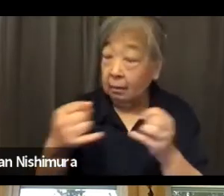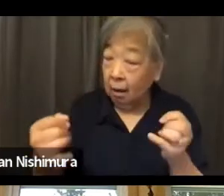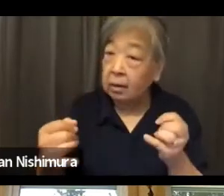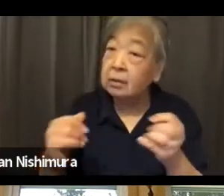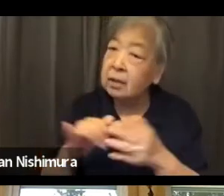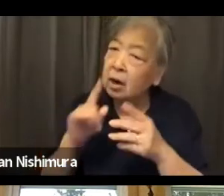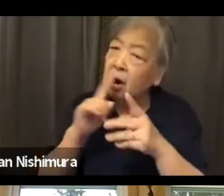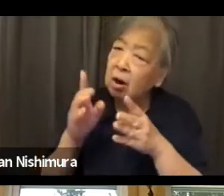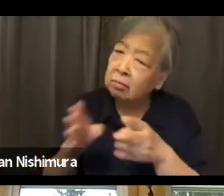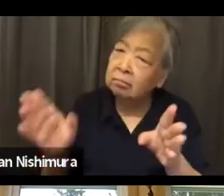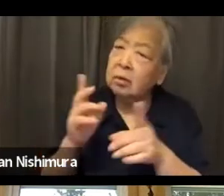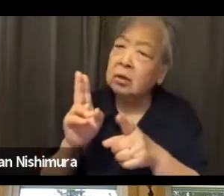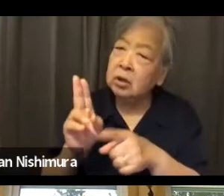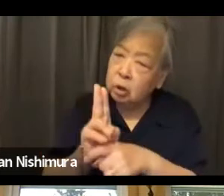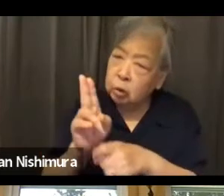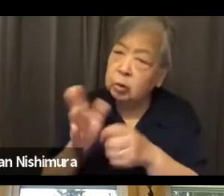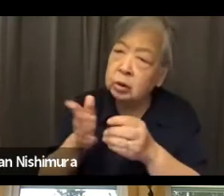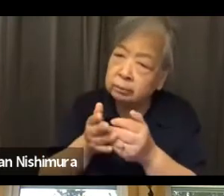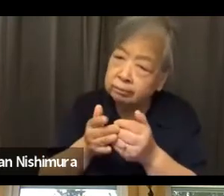the Disability Resources office.